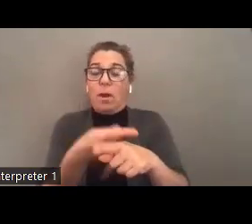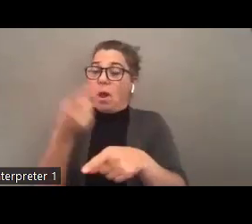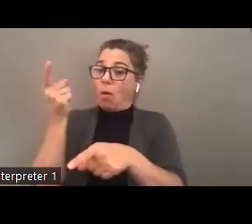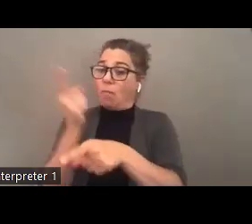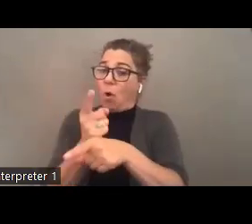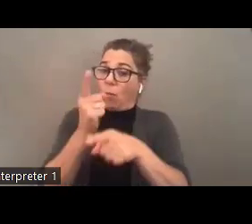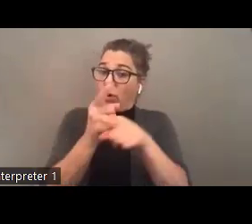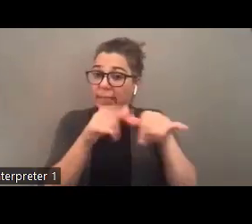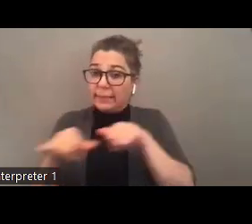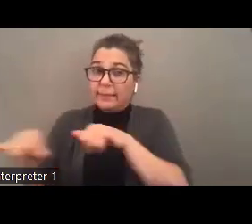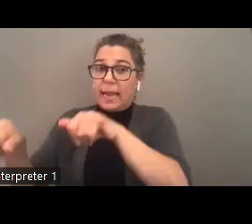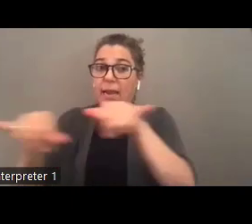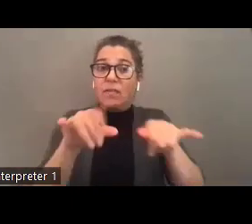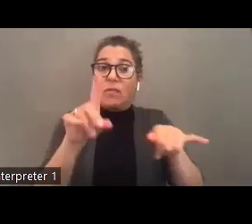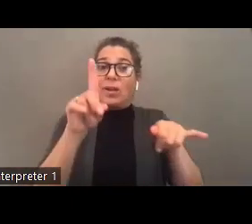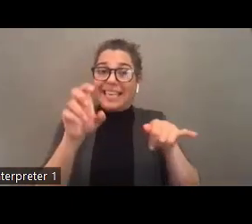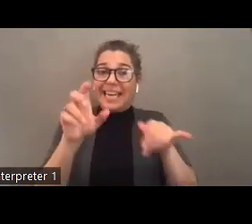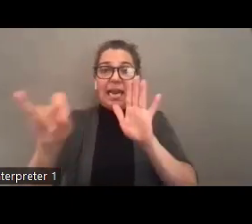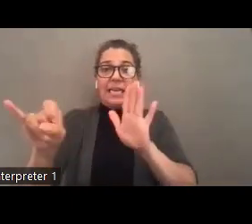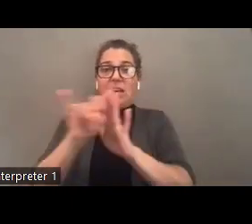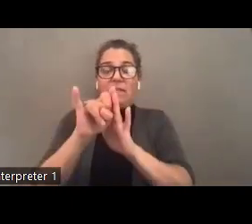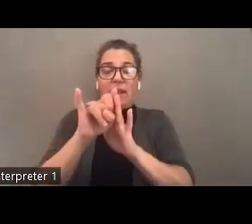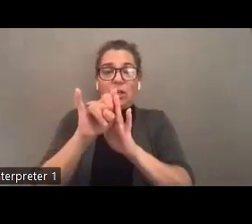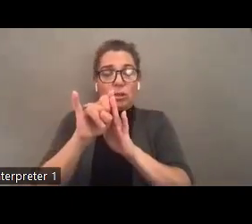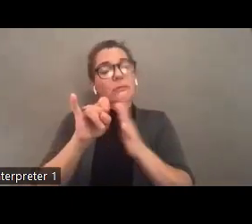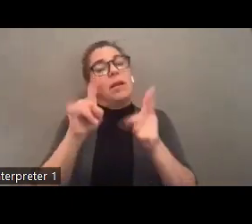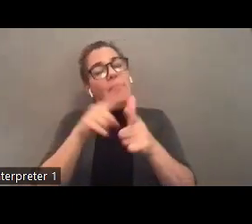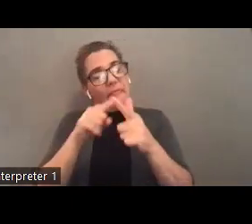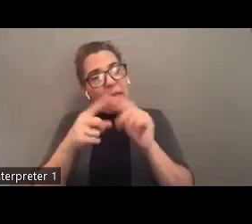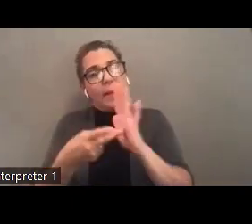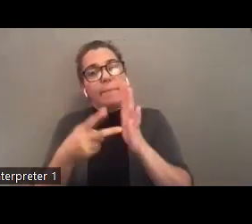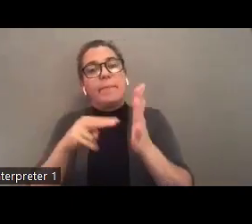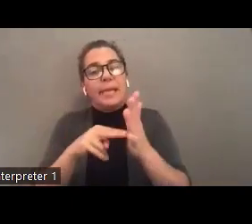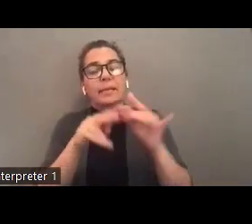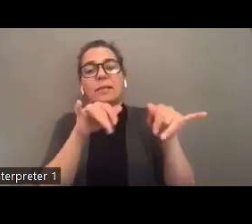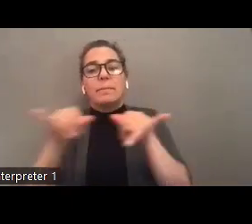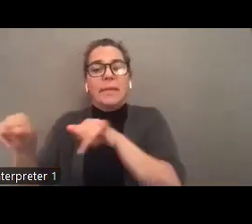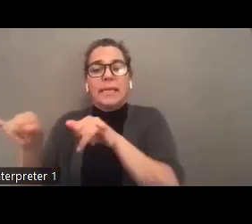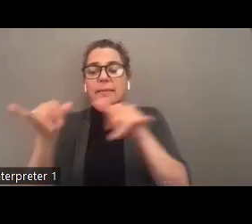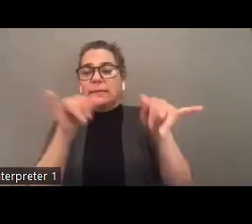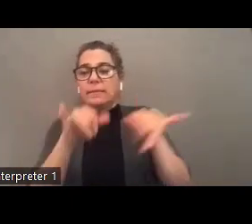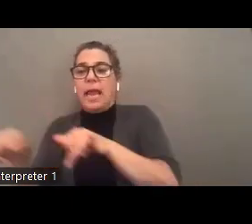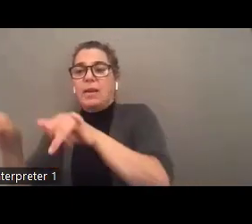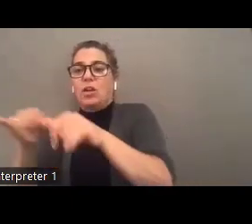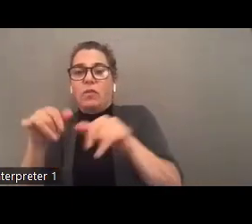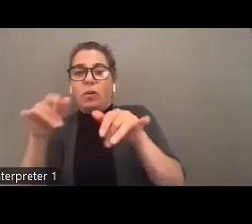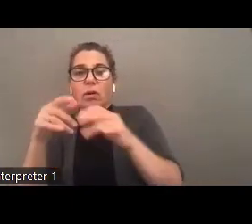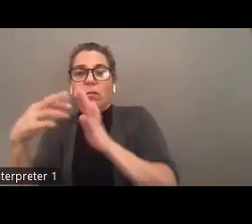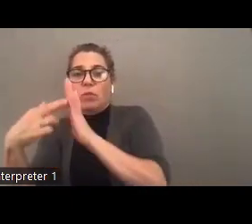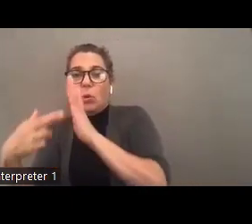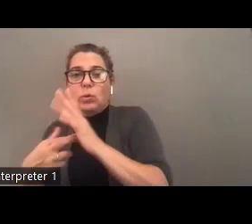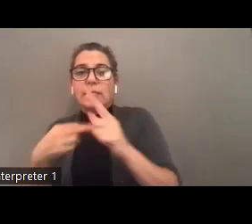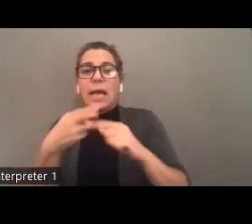for de-identification by default should be meeting the standards in both the Common Rule and the HIPAA privacy rule,